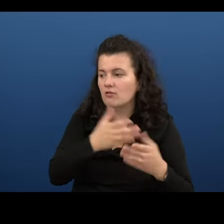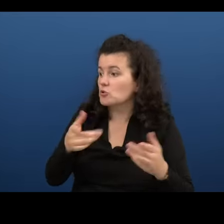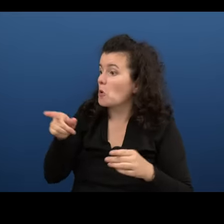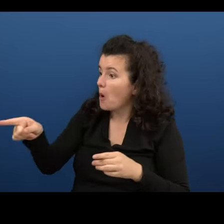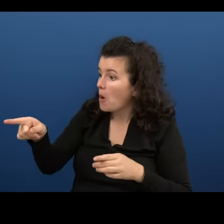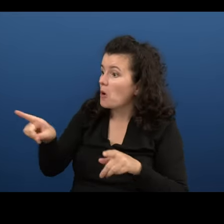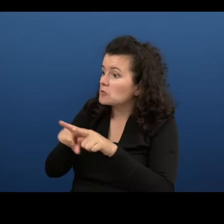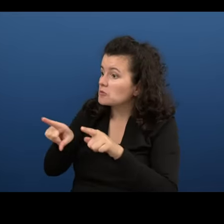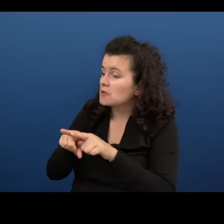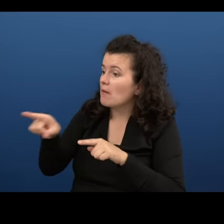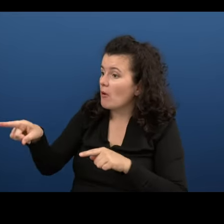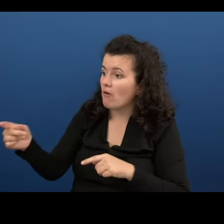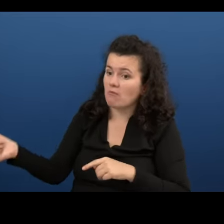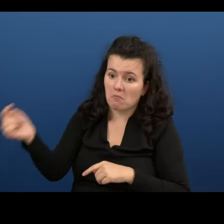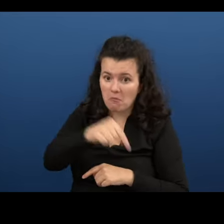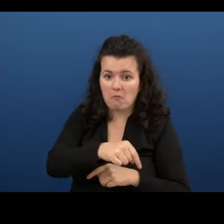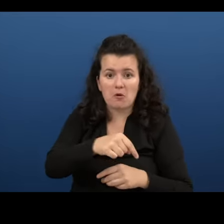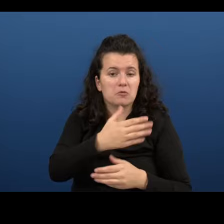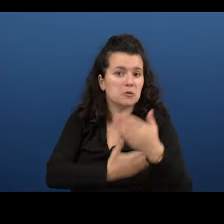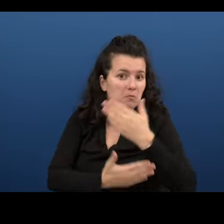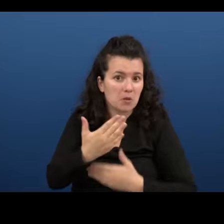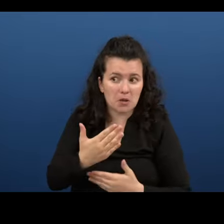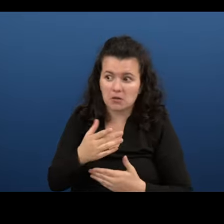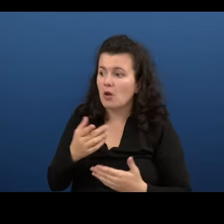disability and they already in the world of work.